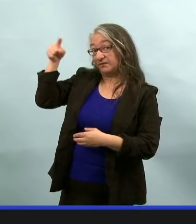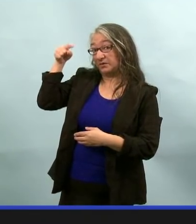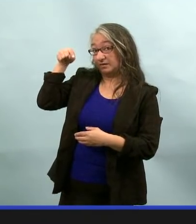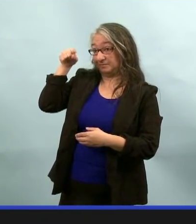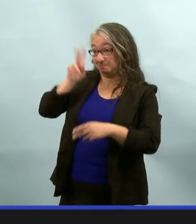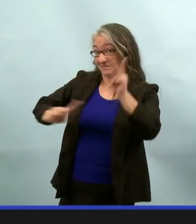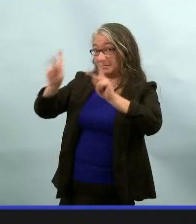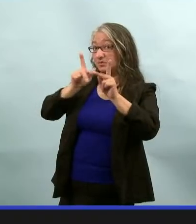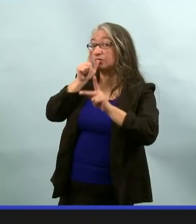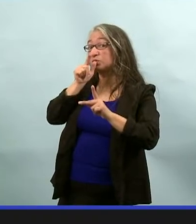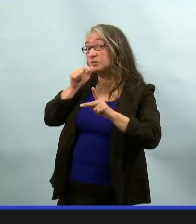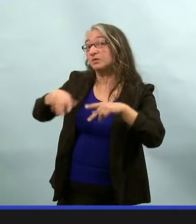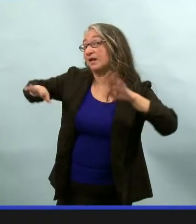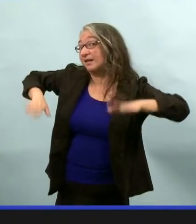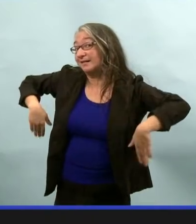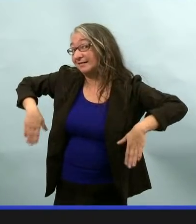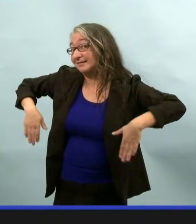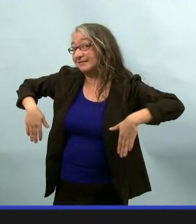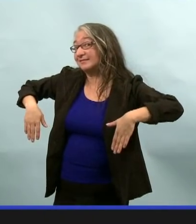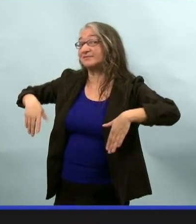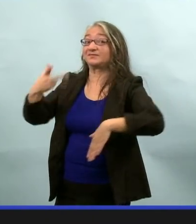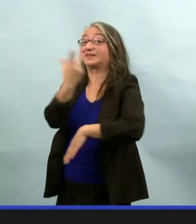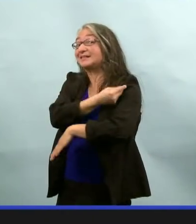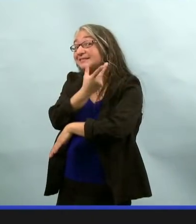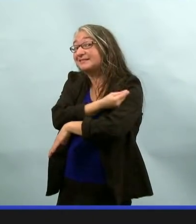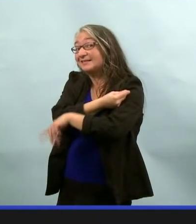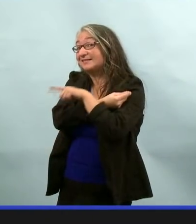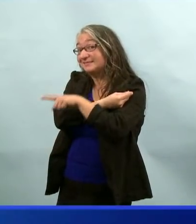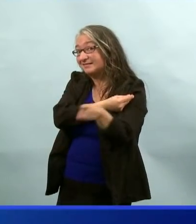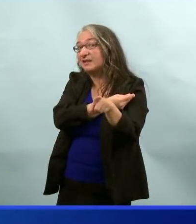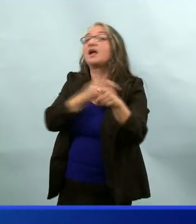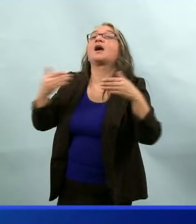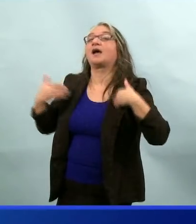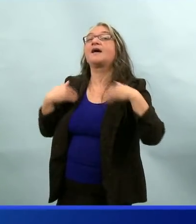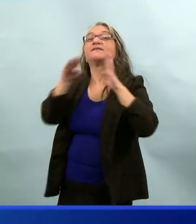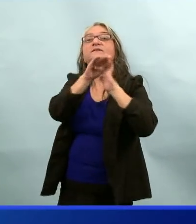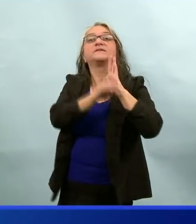place not necessarily public health orders for gatherings over the holidays yeah yeah so we